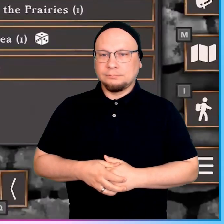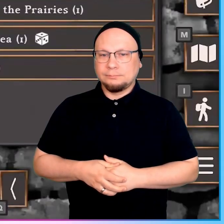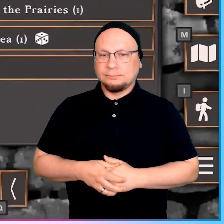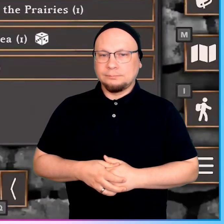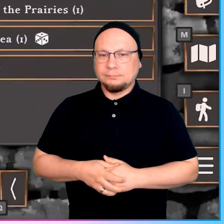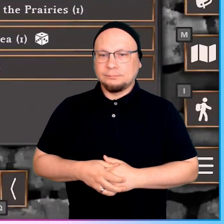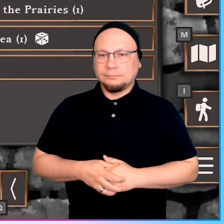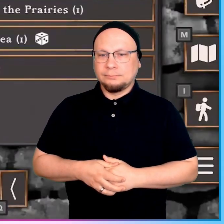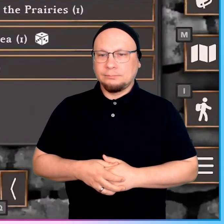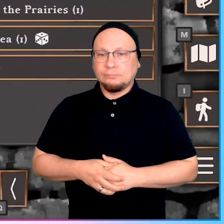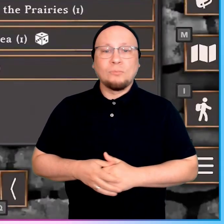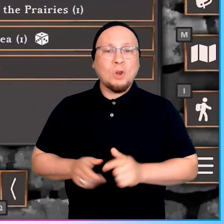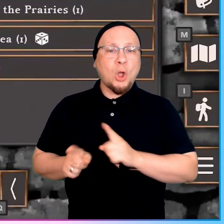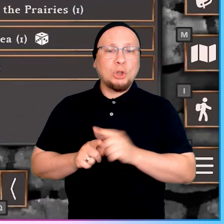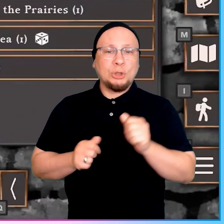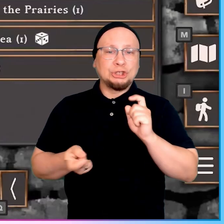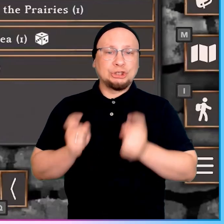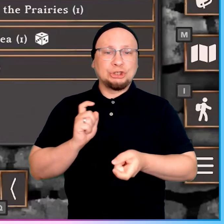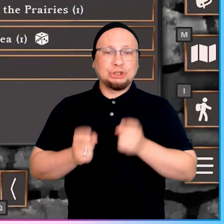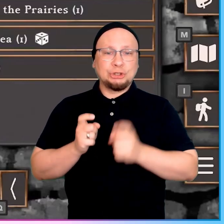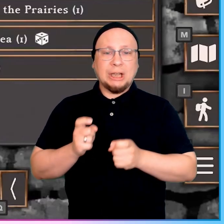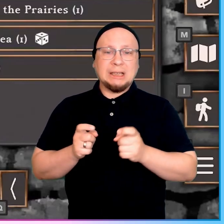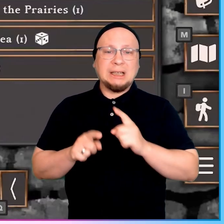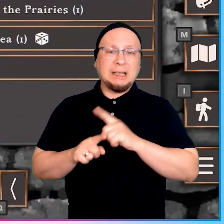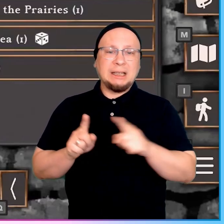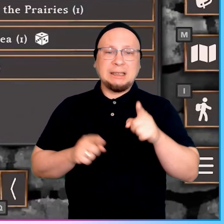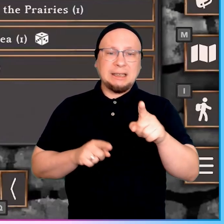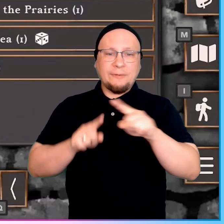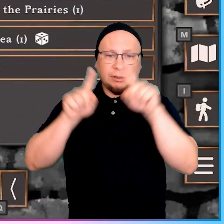Or the customisable text to speech in the graphical version: